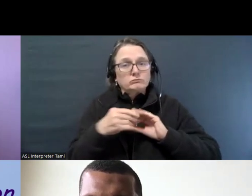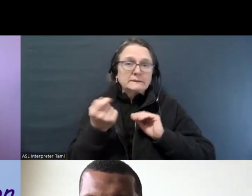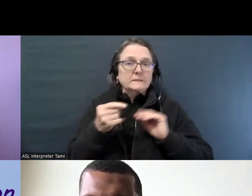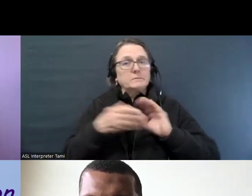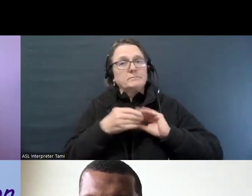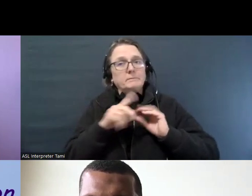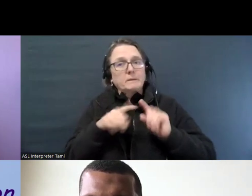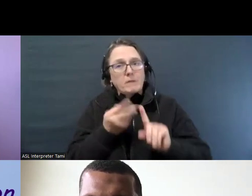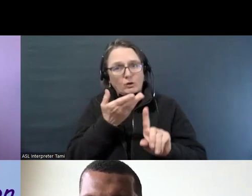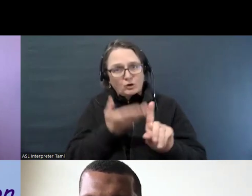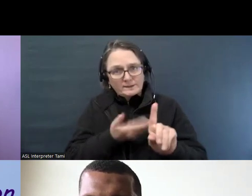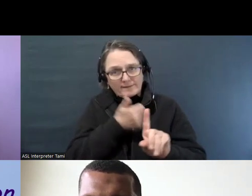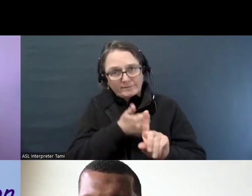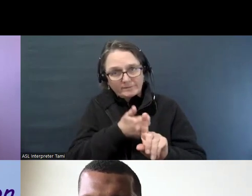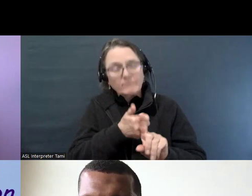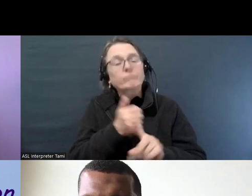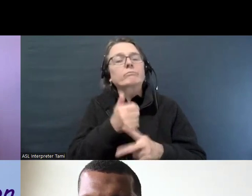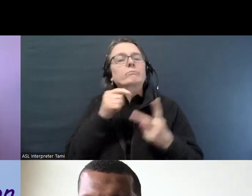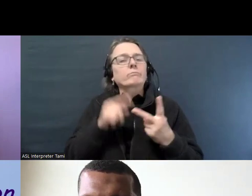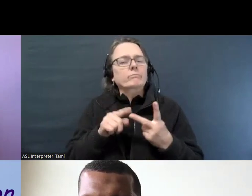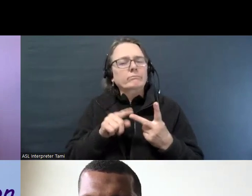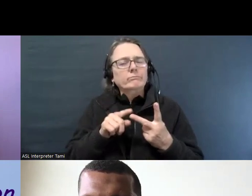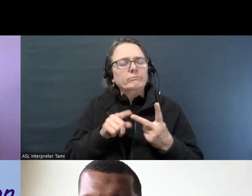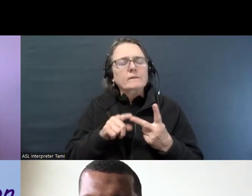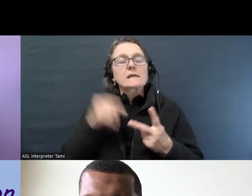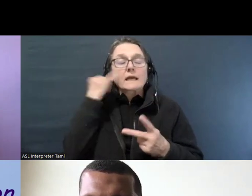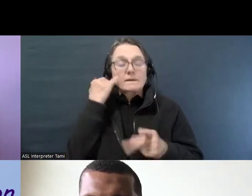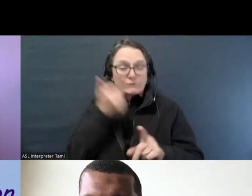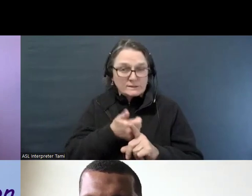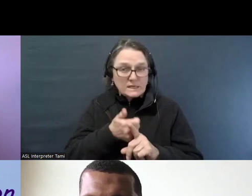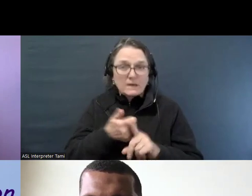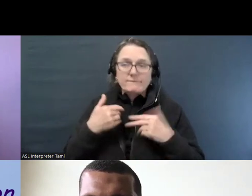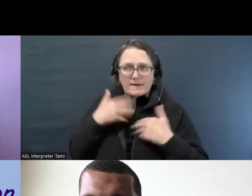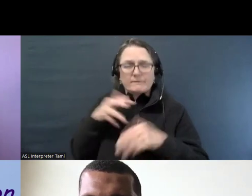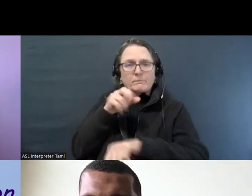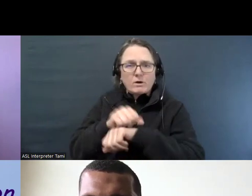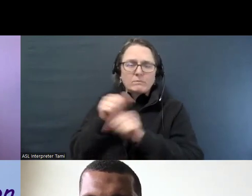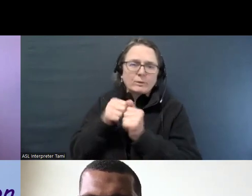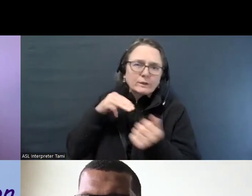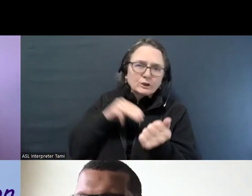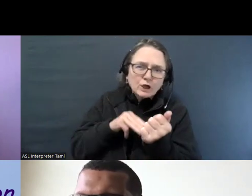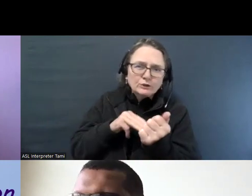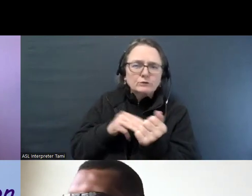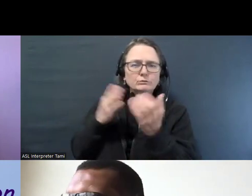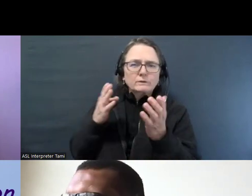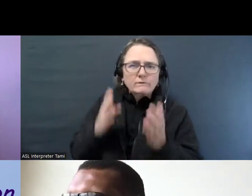or tell us how you prepare for an appointment with a doctor or provider that you're gonna be meeting for the first time.